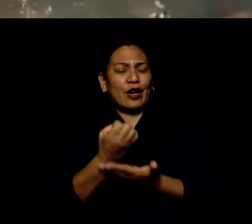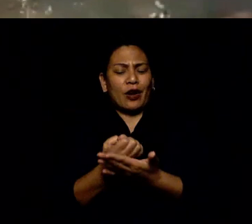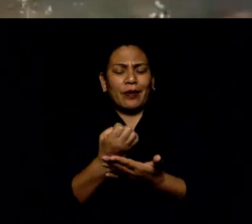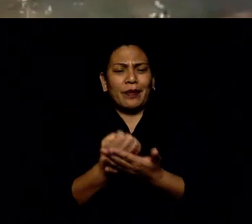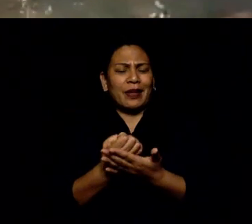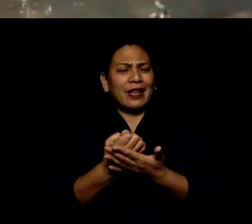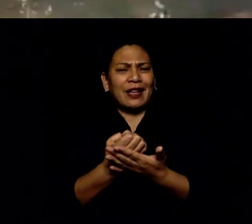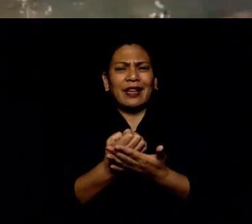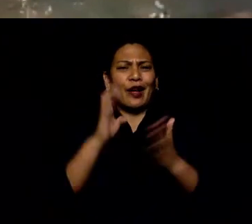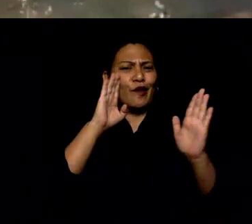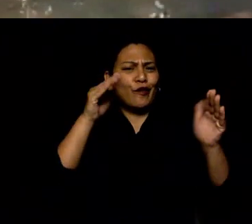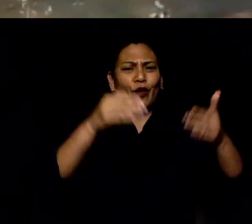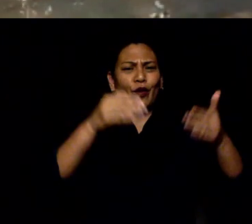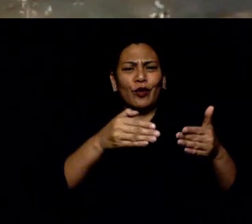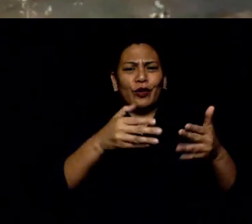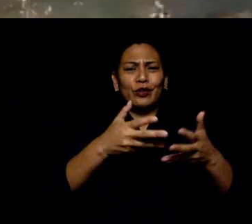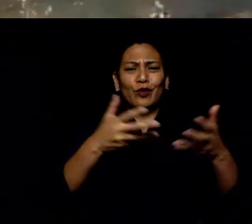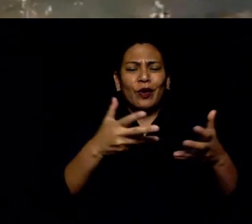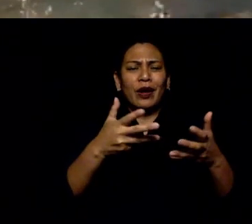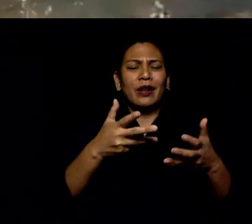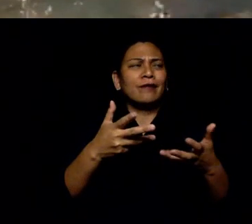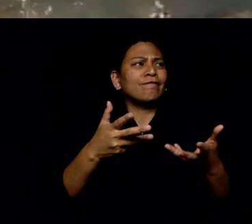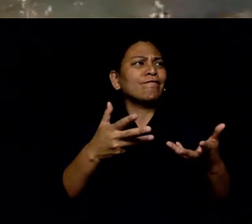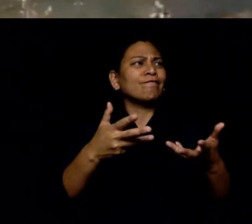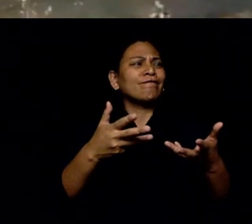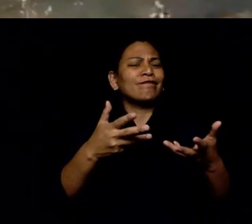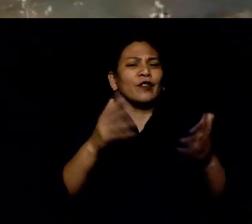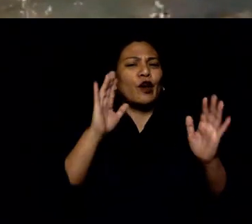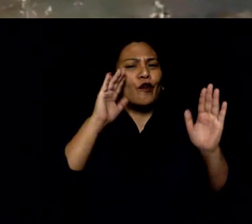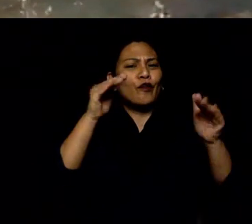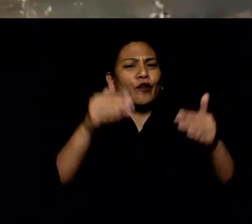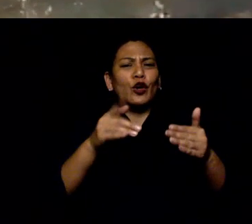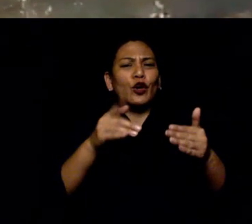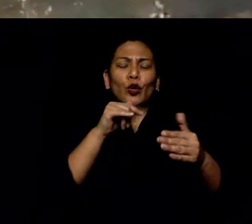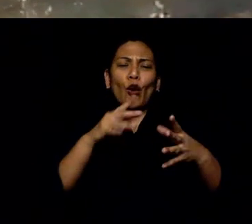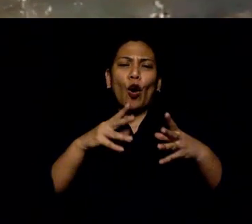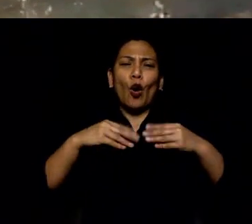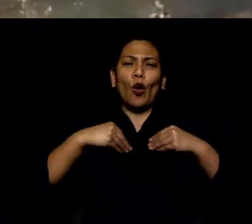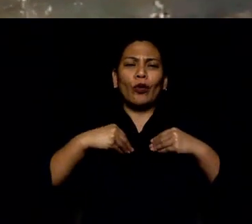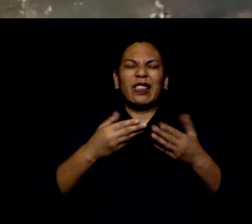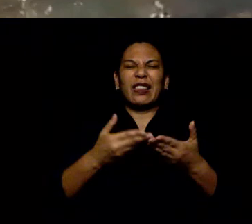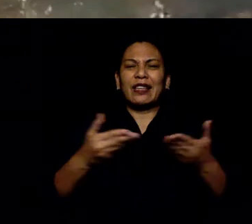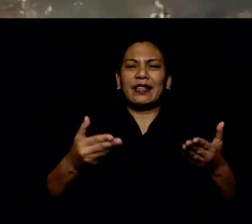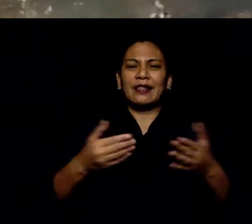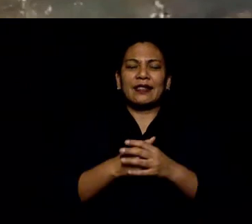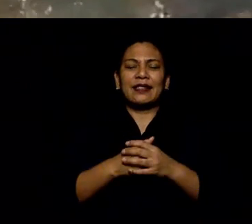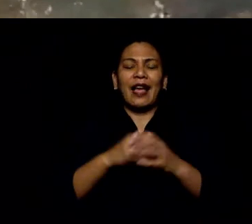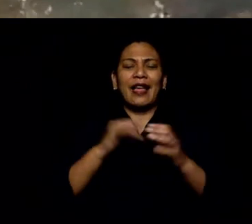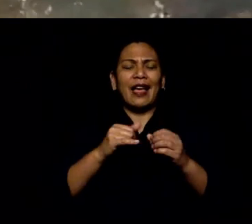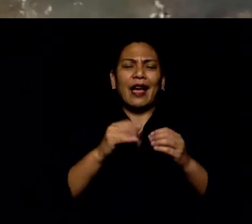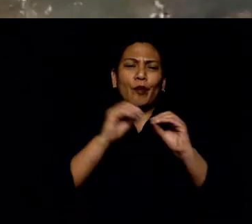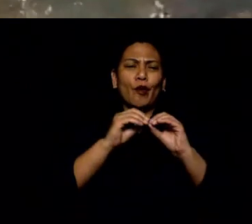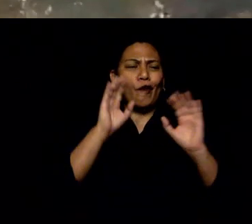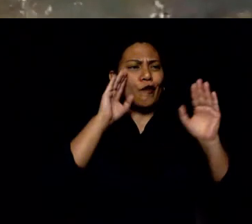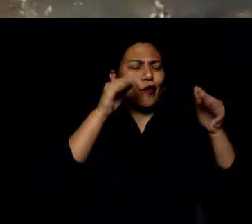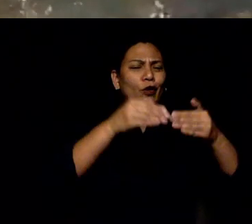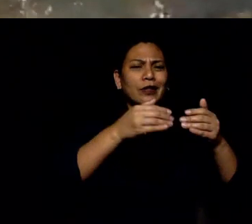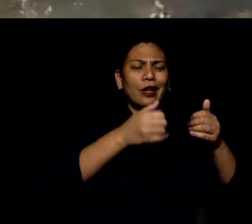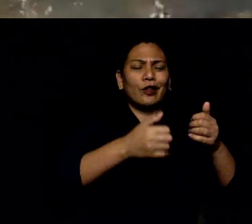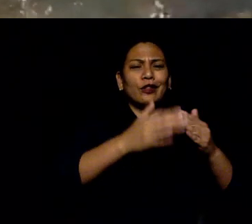interests of people who own shares. It's geared to the interests of the 1%. And we have to take that back.